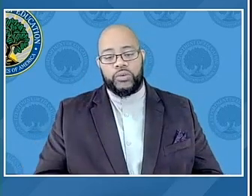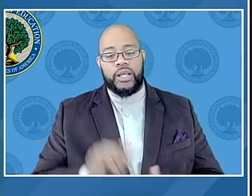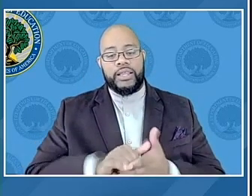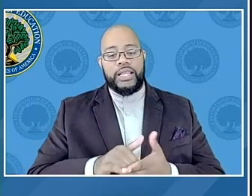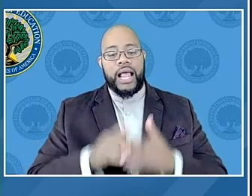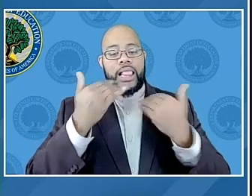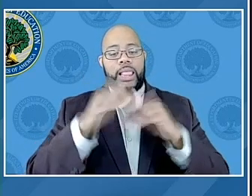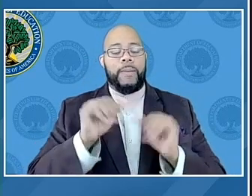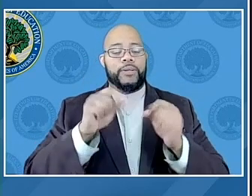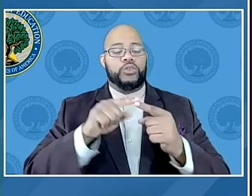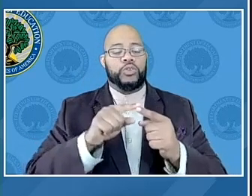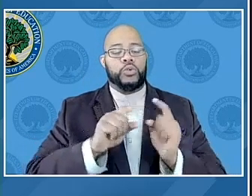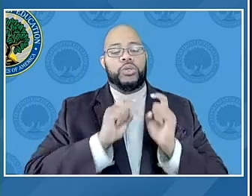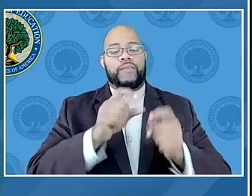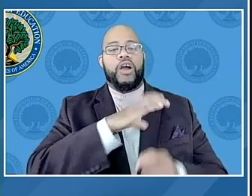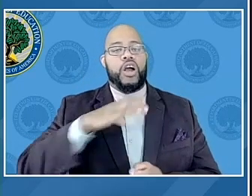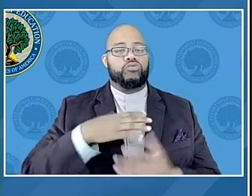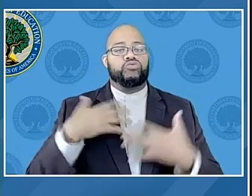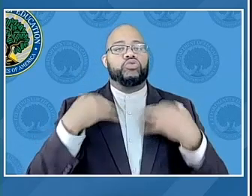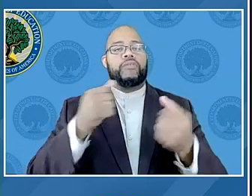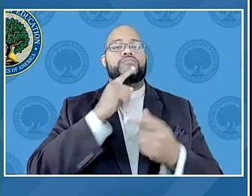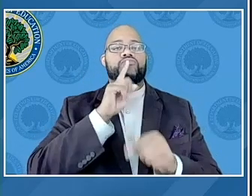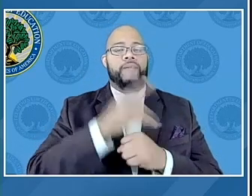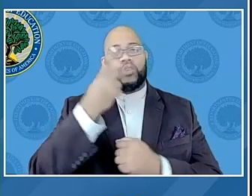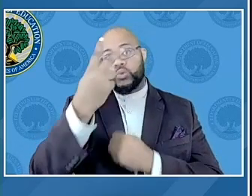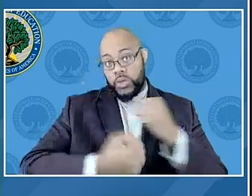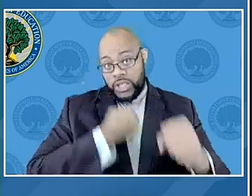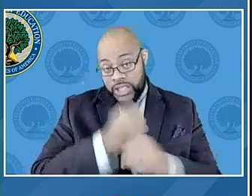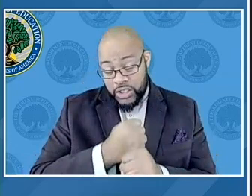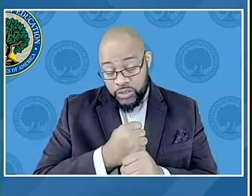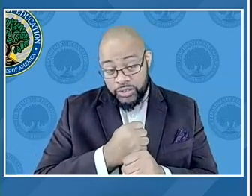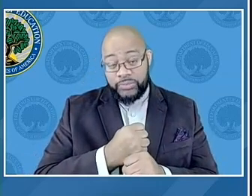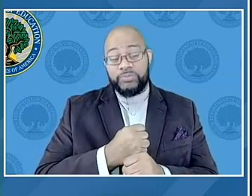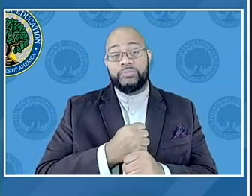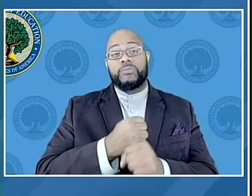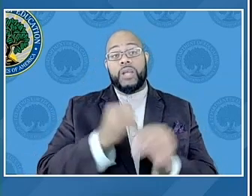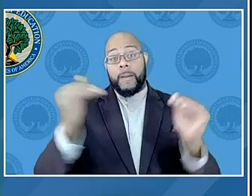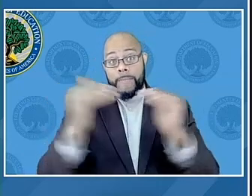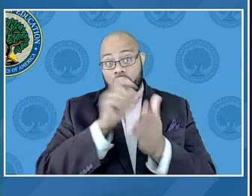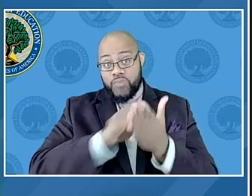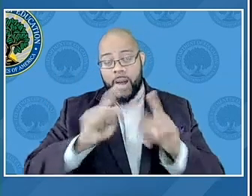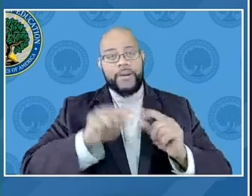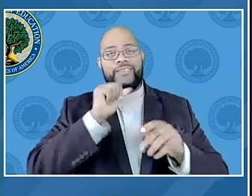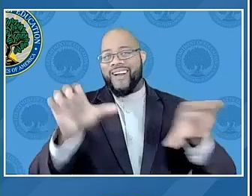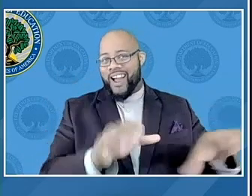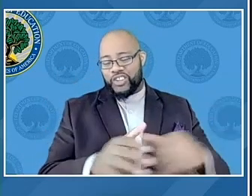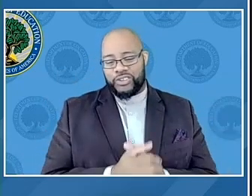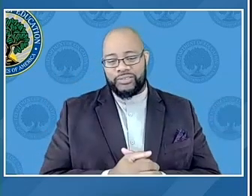Congress's restorative promise for two years. Parody and writing, but not inaction. In our case, the executive and